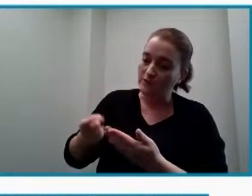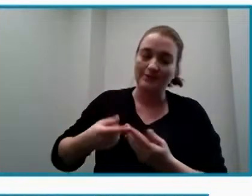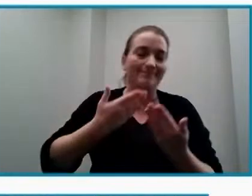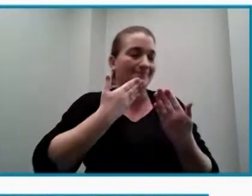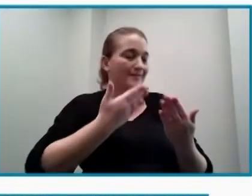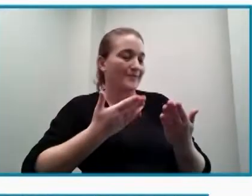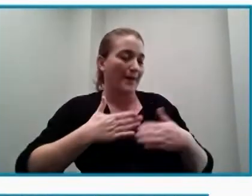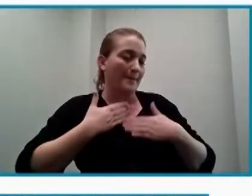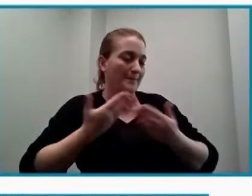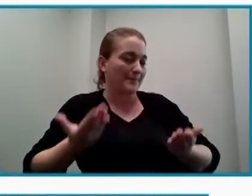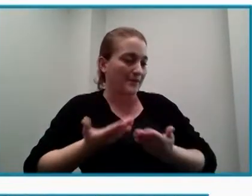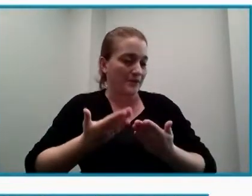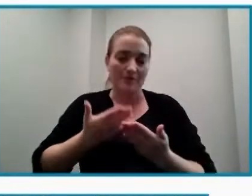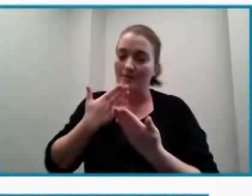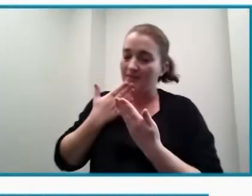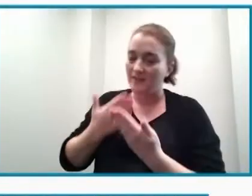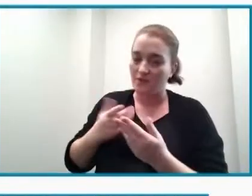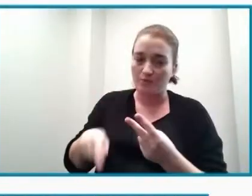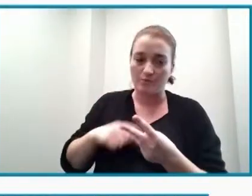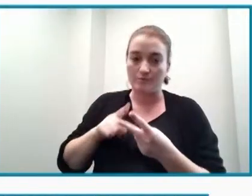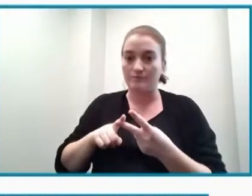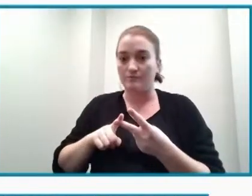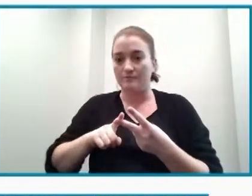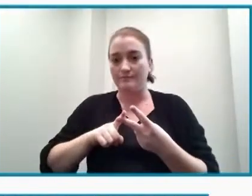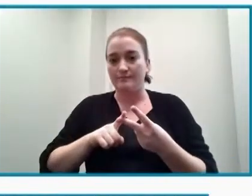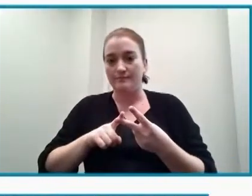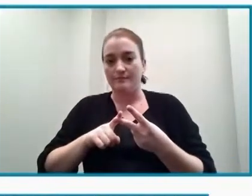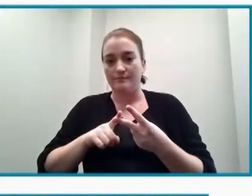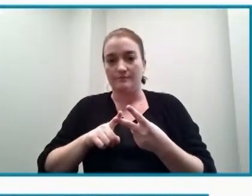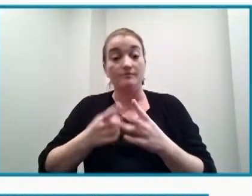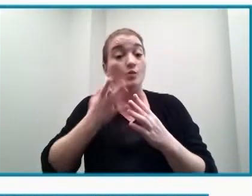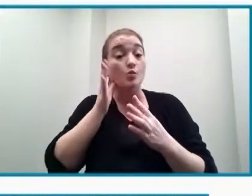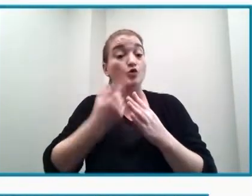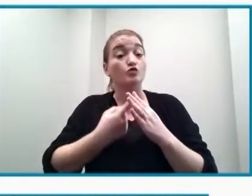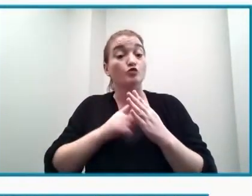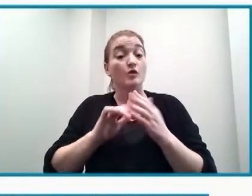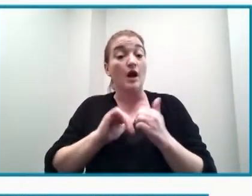So we're going to start with a conversation with Katie and Gill.